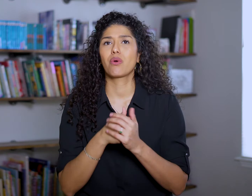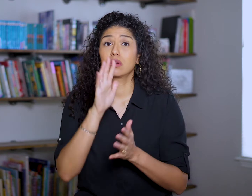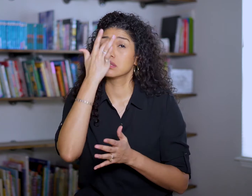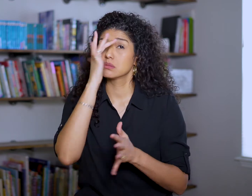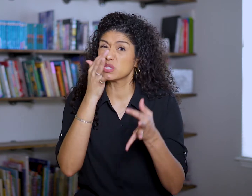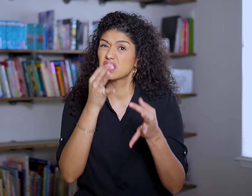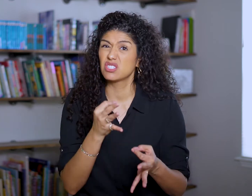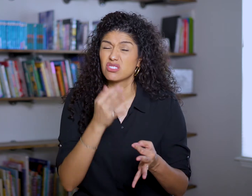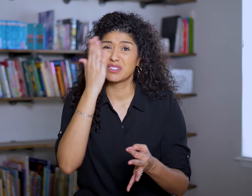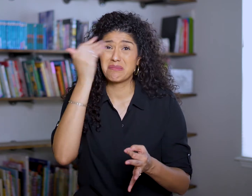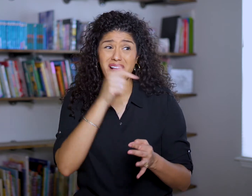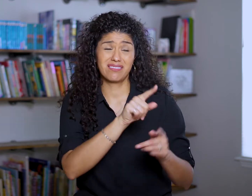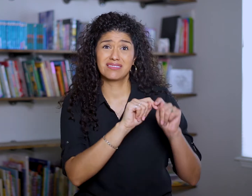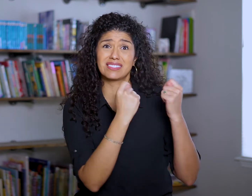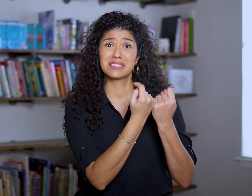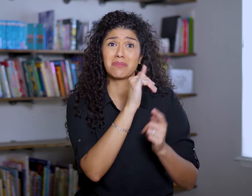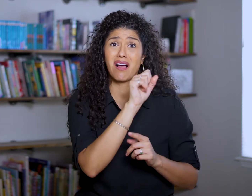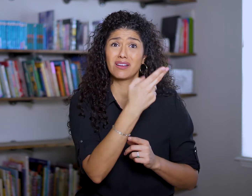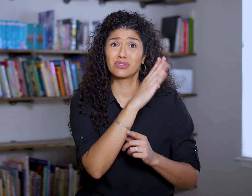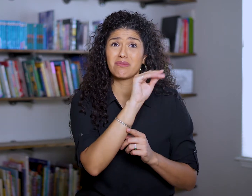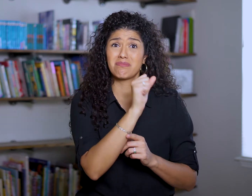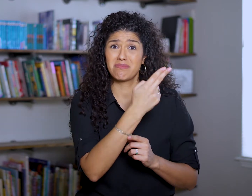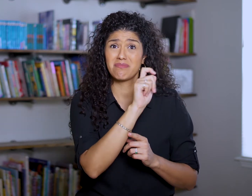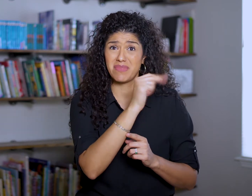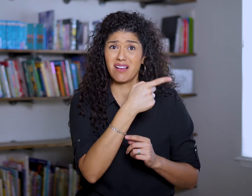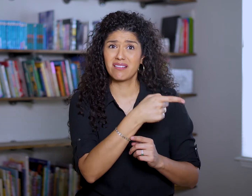It’s a smart move, because Team Ish-bosheth